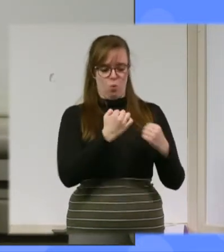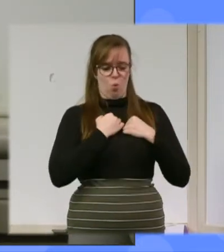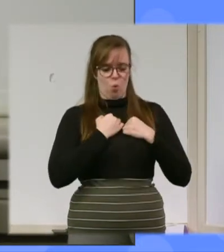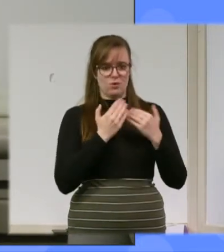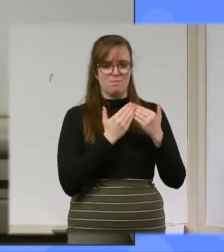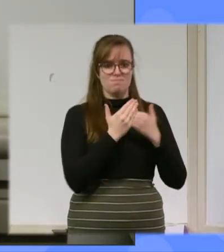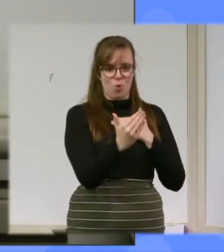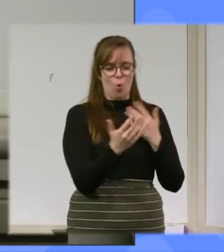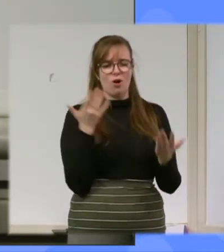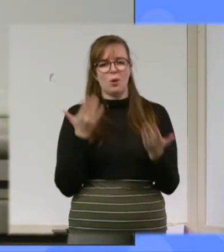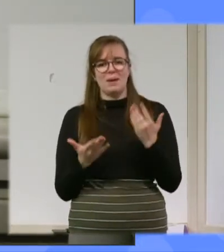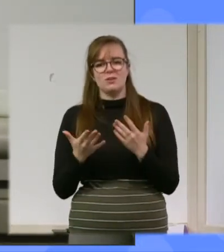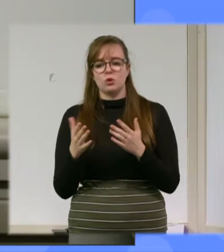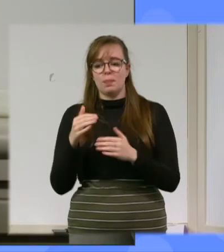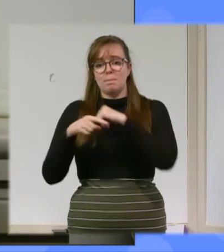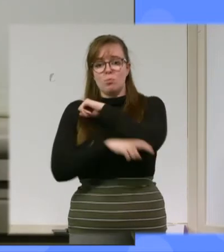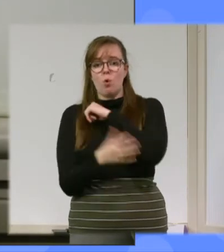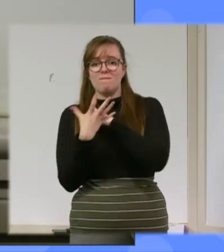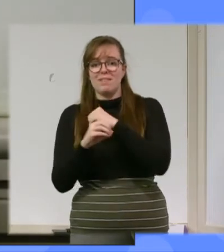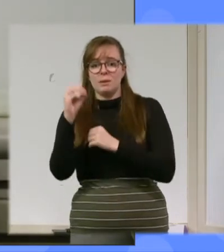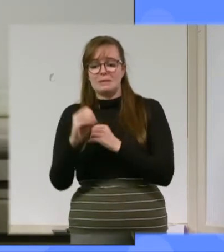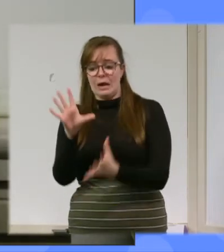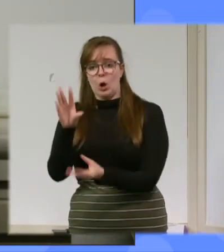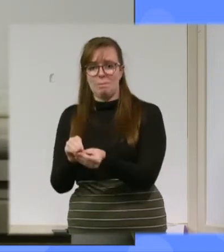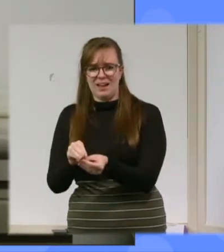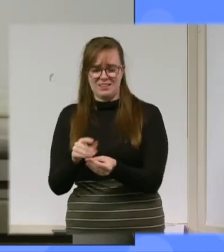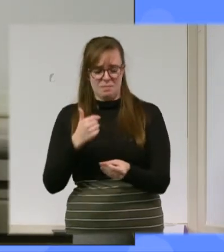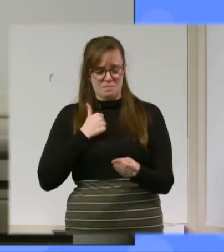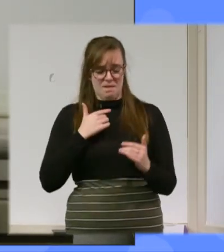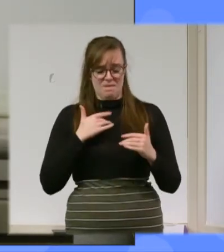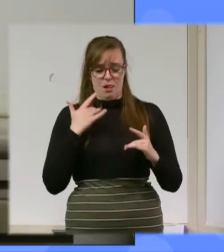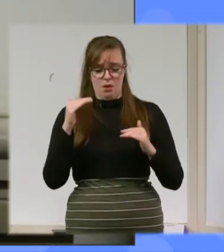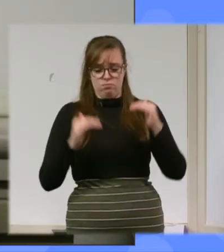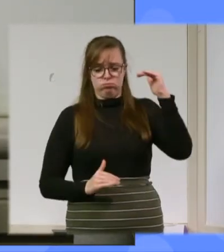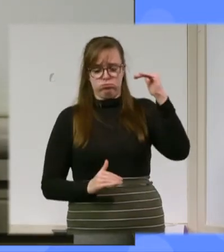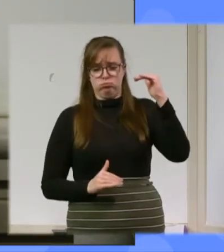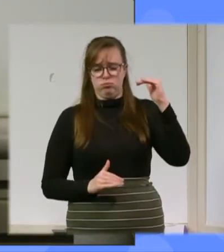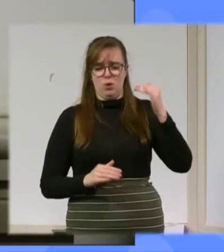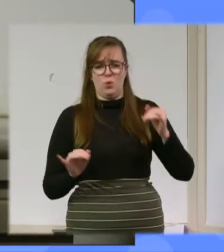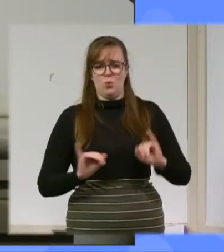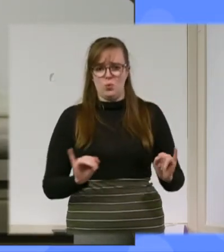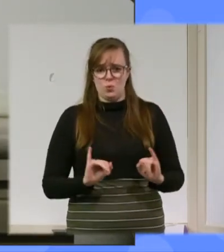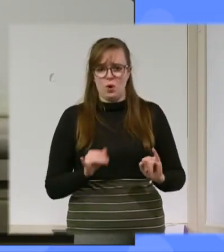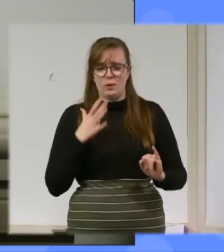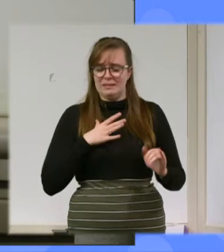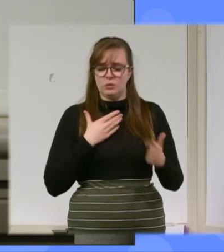poorest 50 percent put together in my view that's shocking and we need to do something about it so we've spoken about the introduction of a